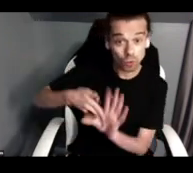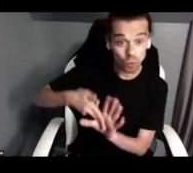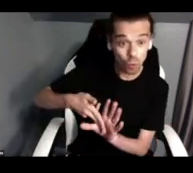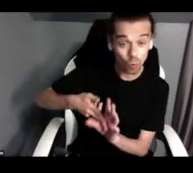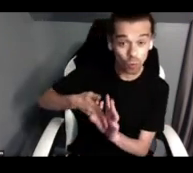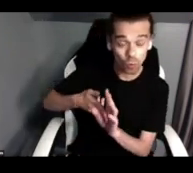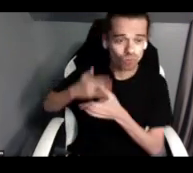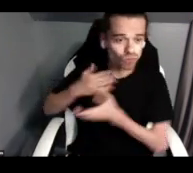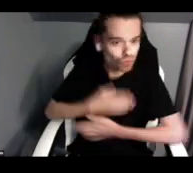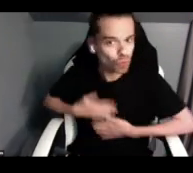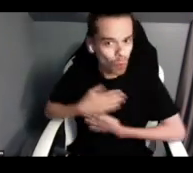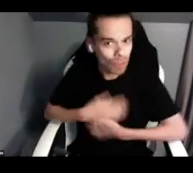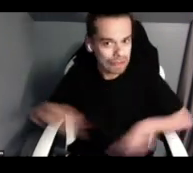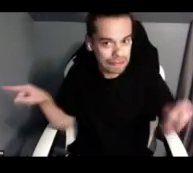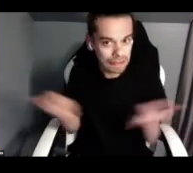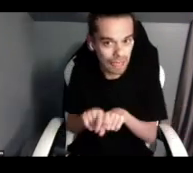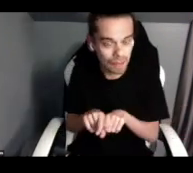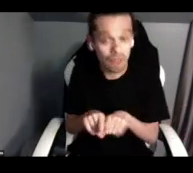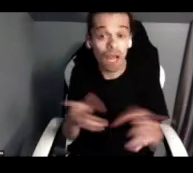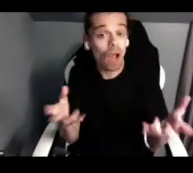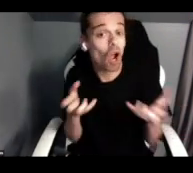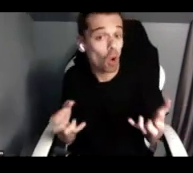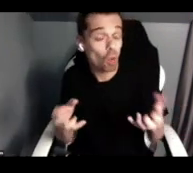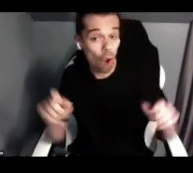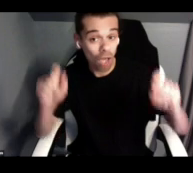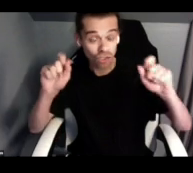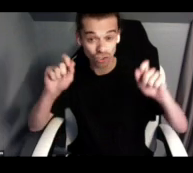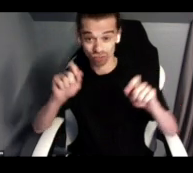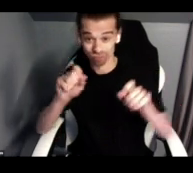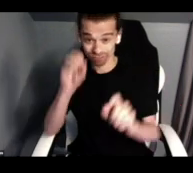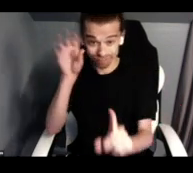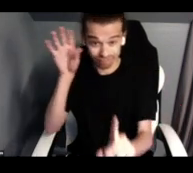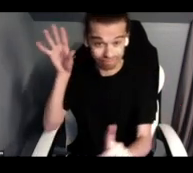we would like to outline a few accessibility features.